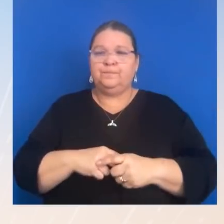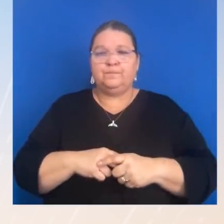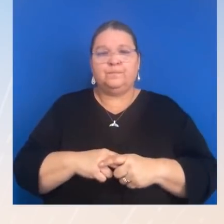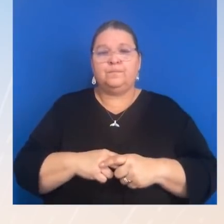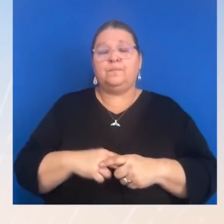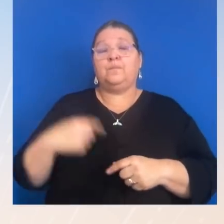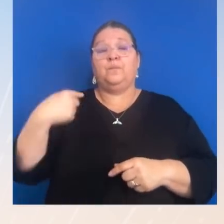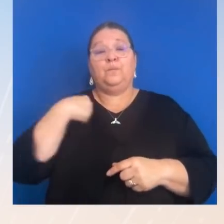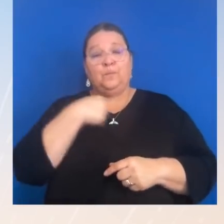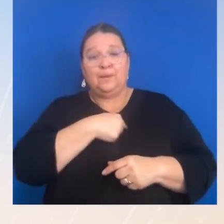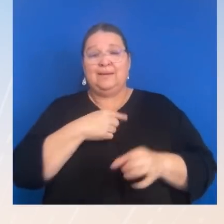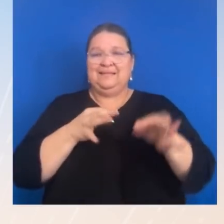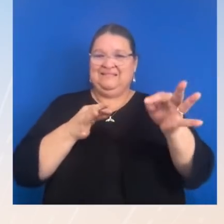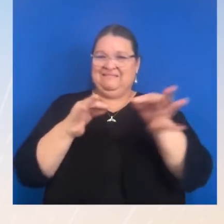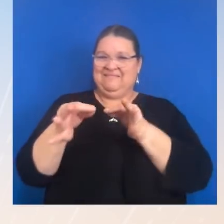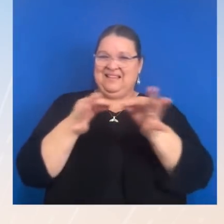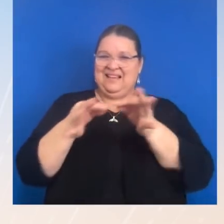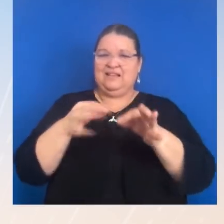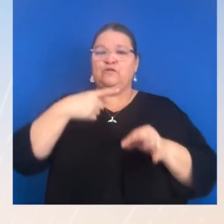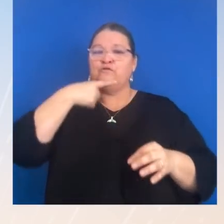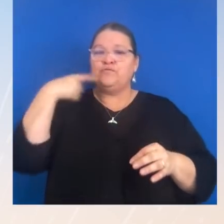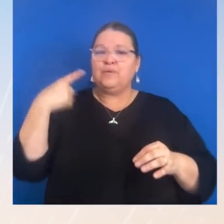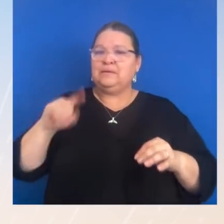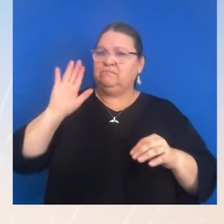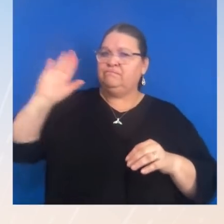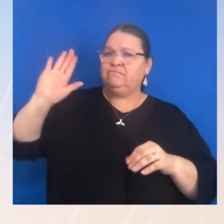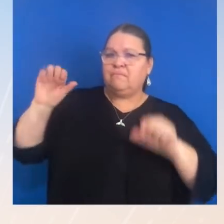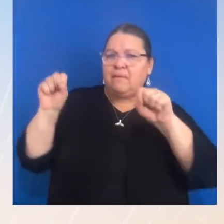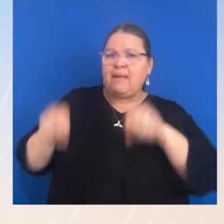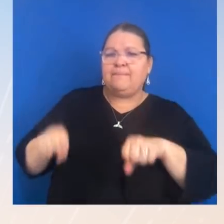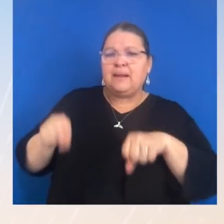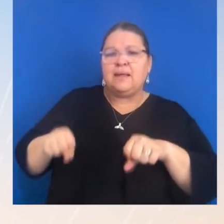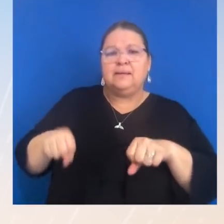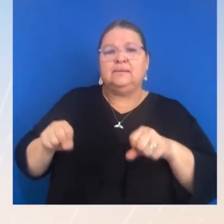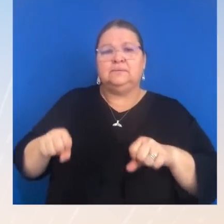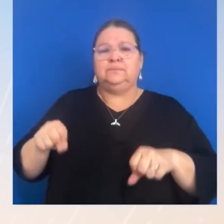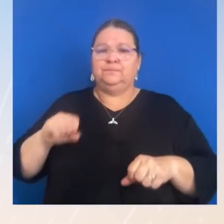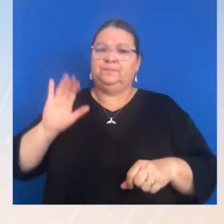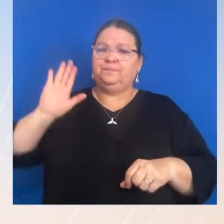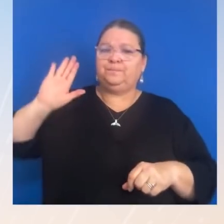and their pattern of using chemical and biological weapons. The Press: And so, what does he say then -- that's the message to the American people: